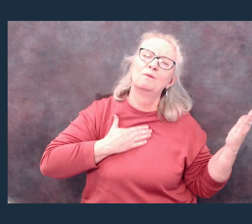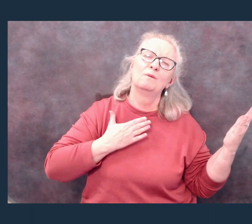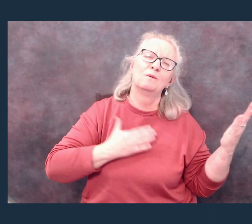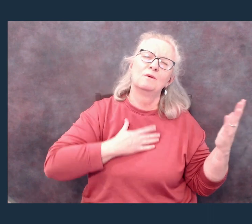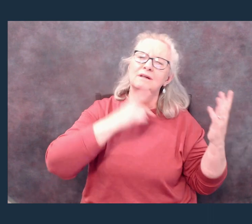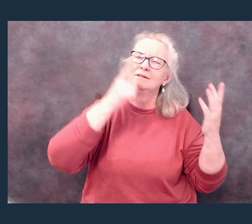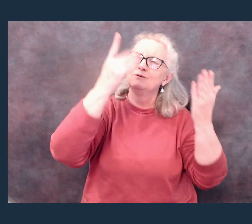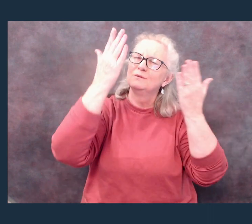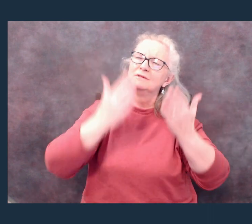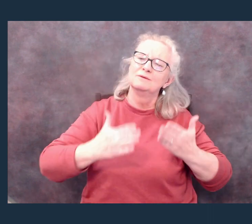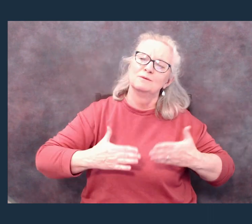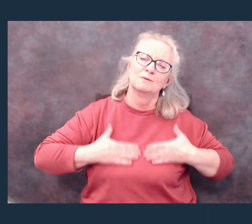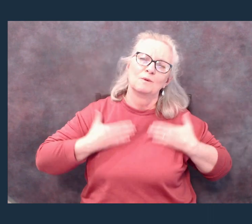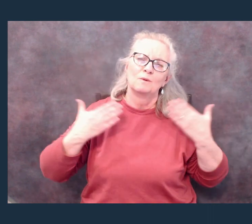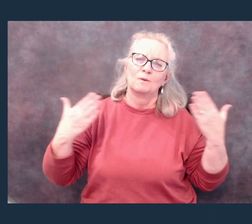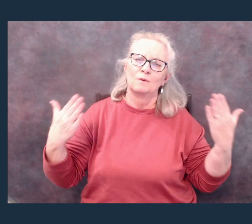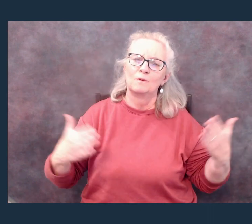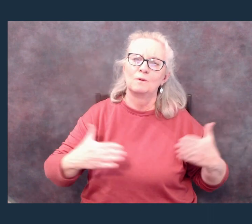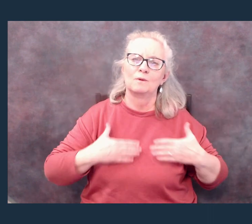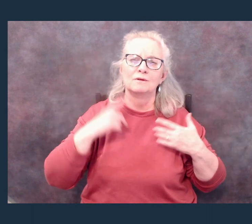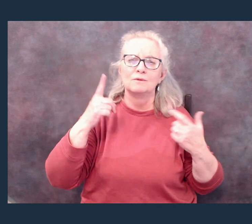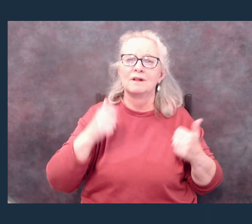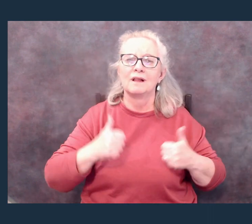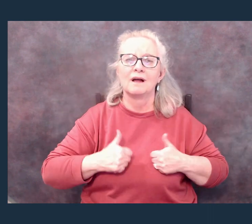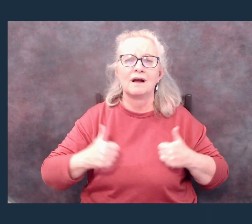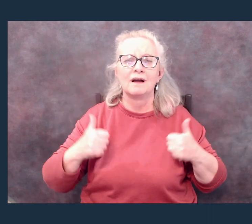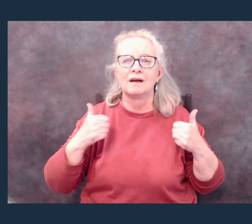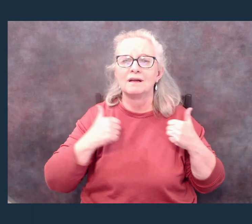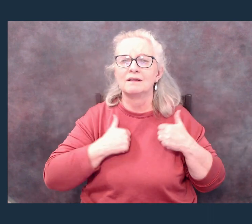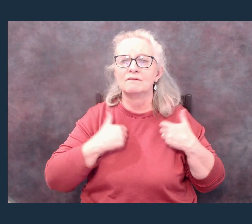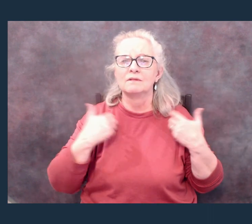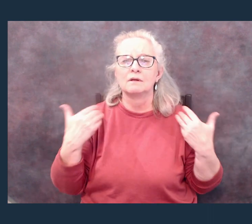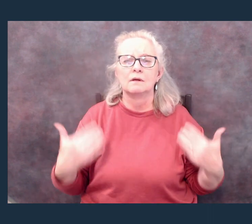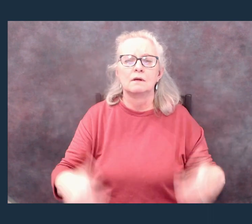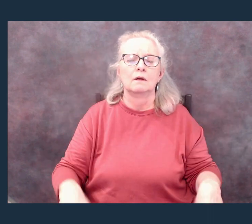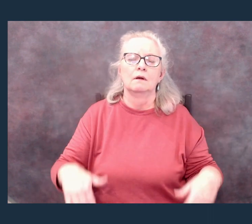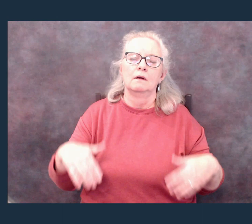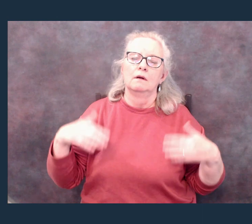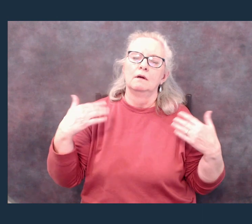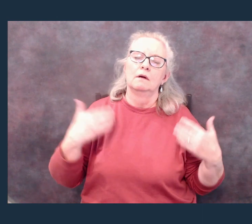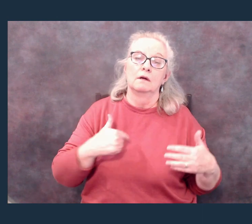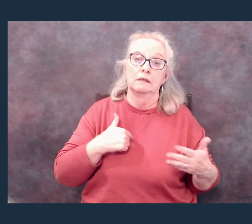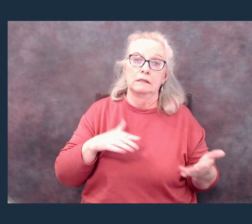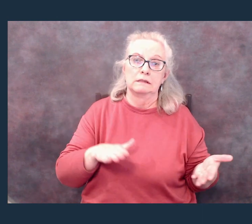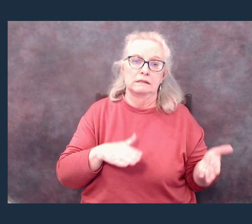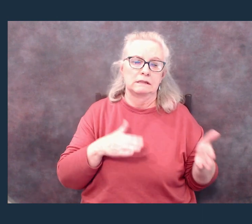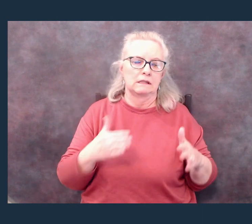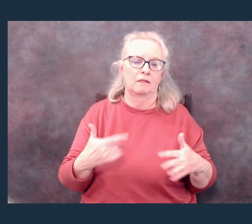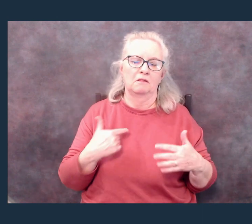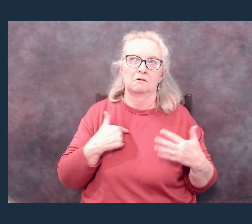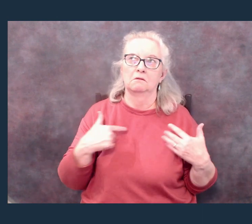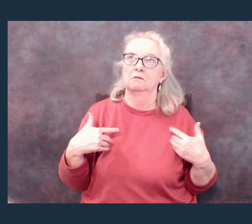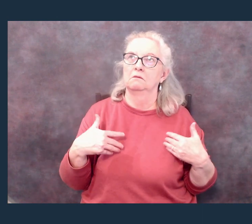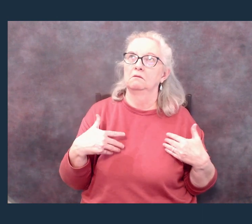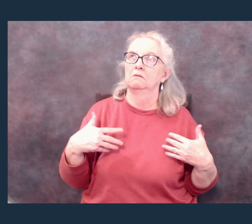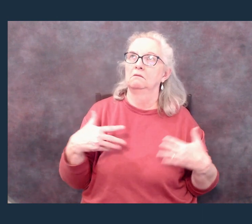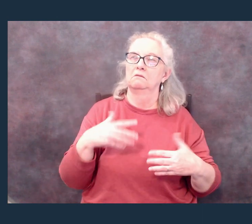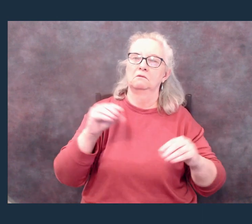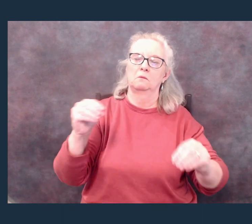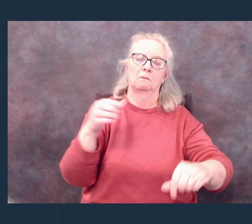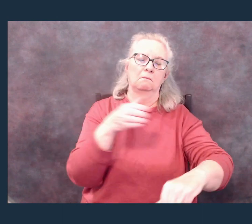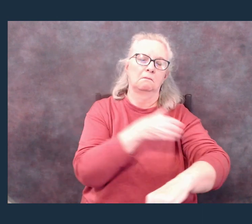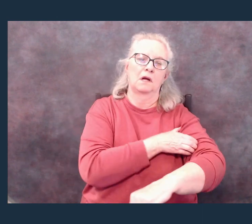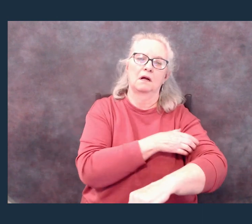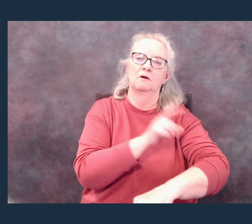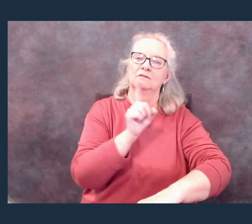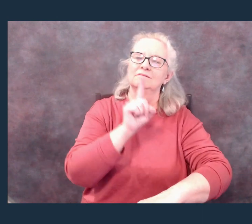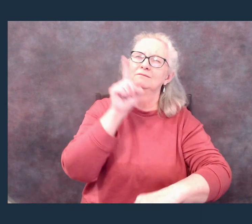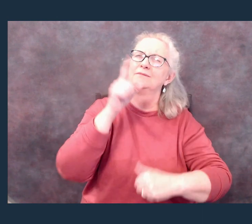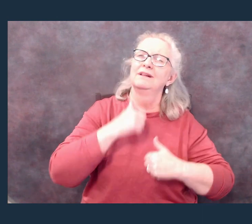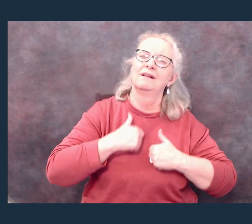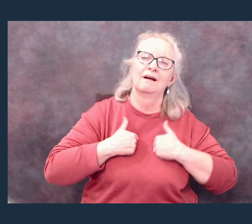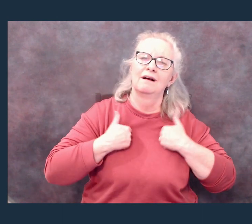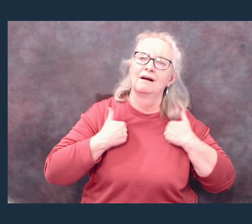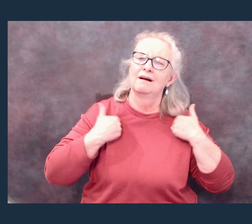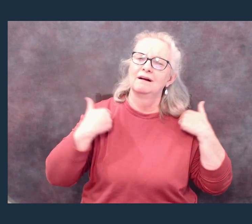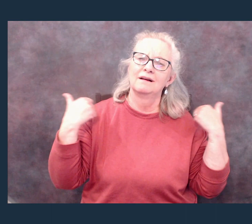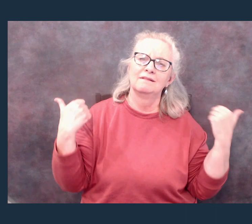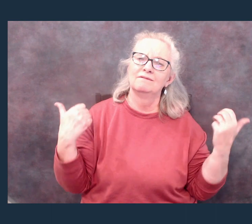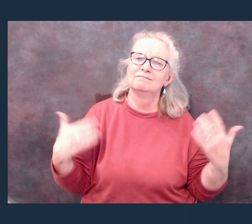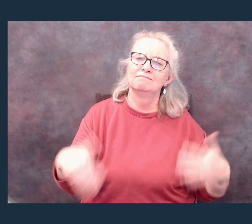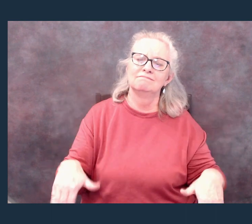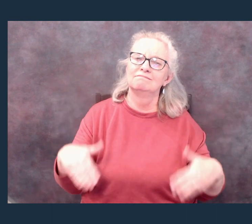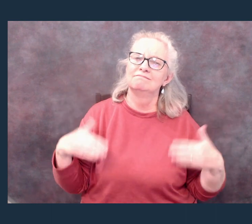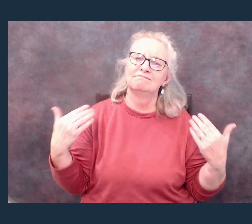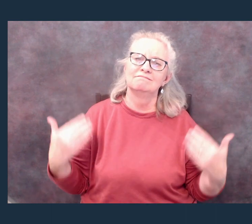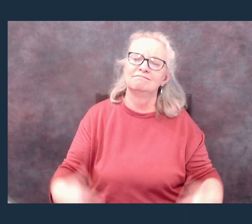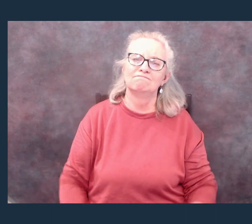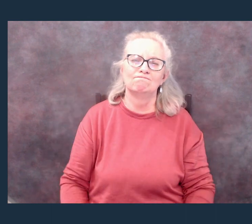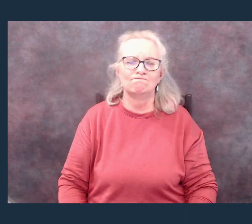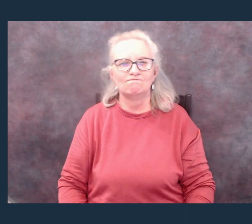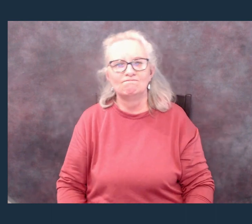You are life, You are life, In You death has lost its sting